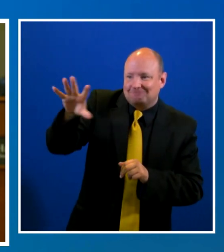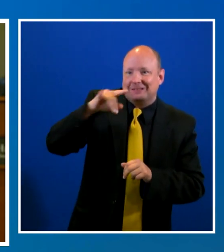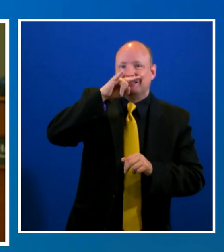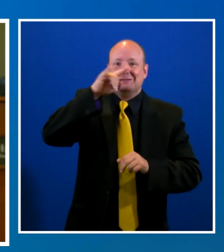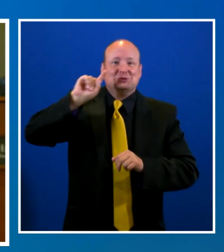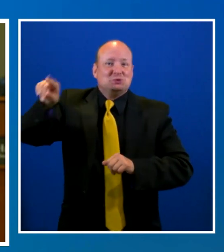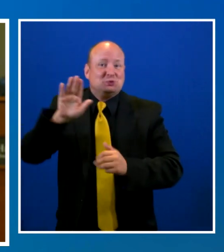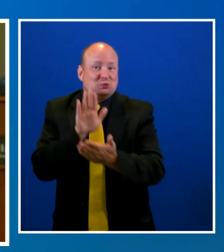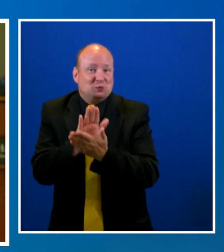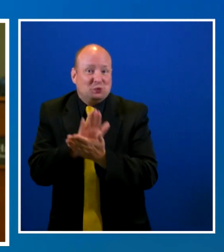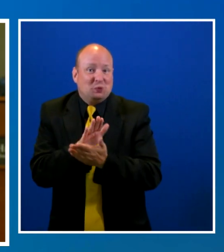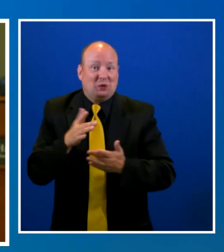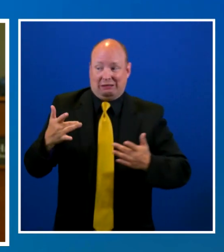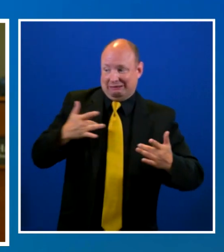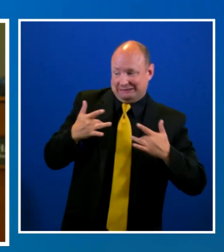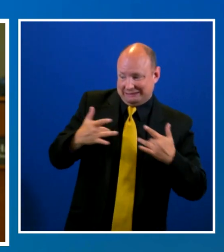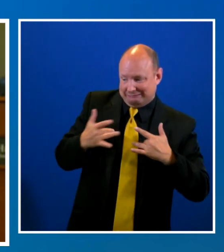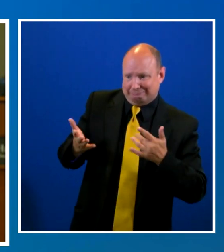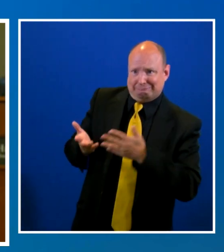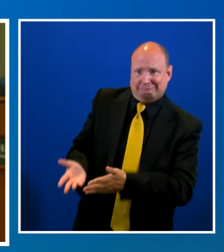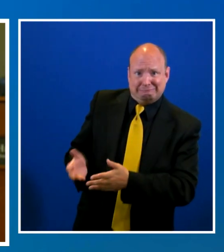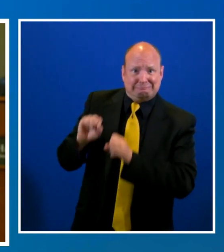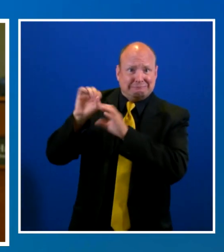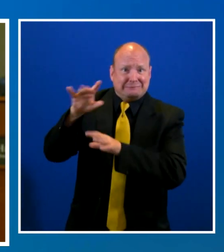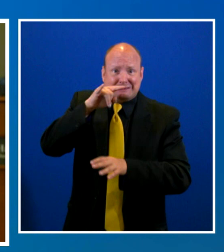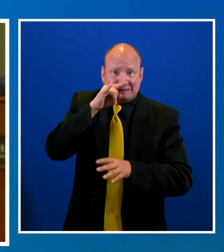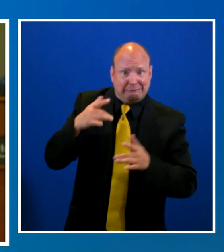is some news on protecting those in education settings.